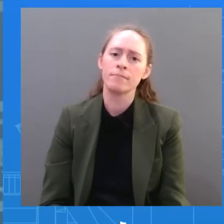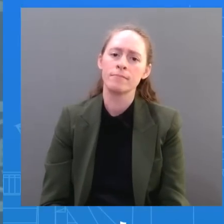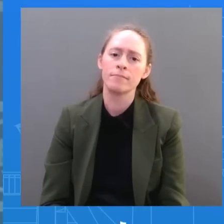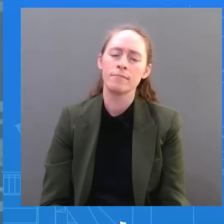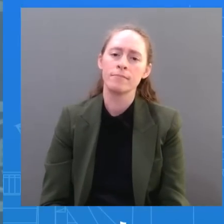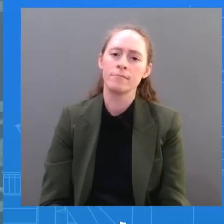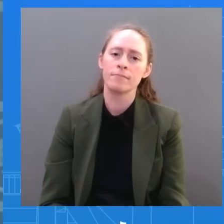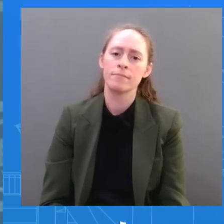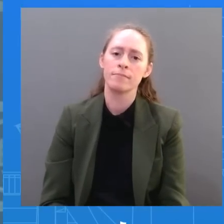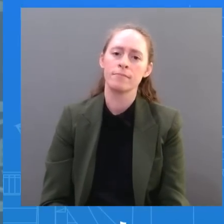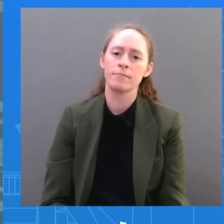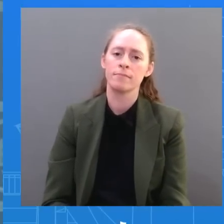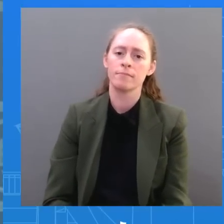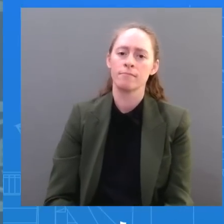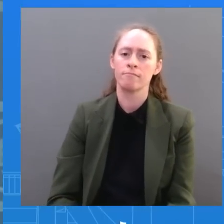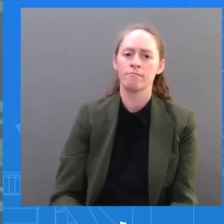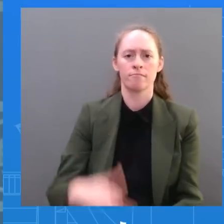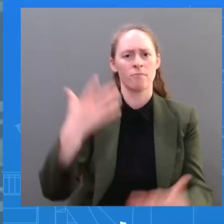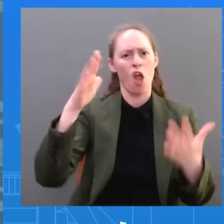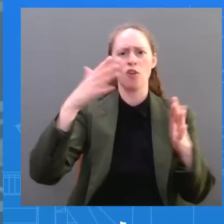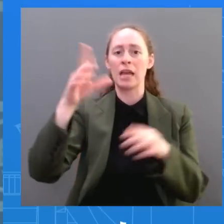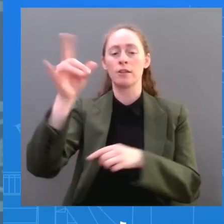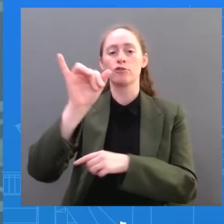has spoken to Mrs. Griner